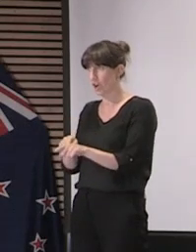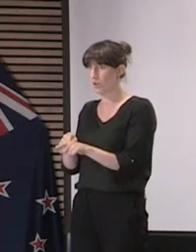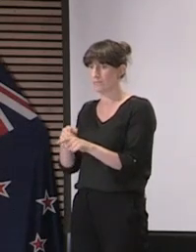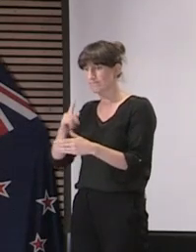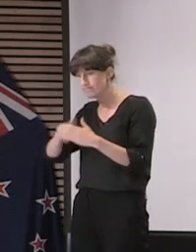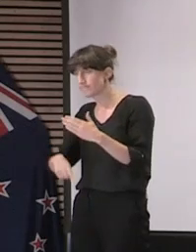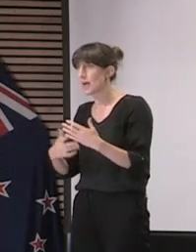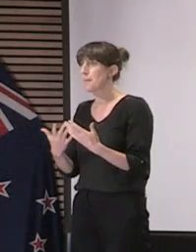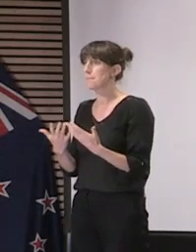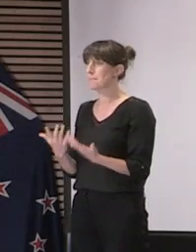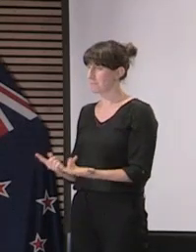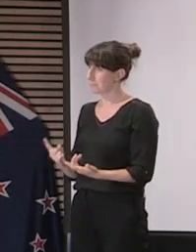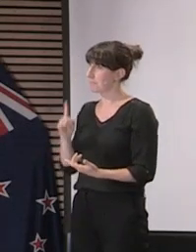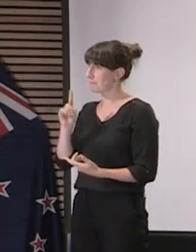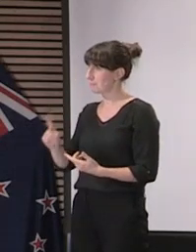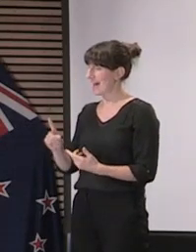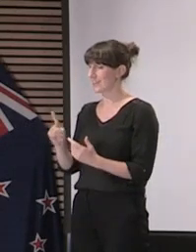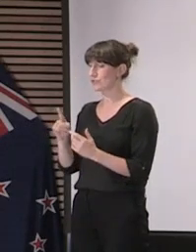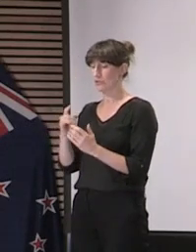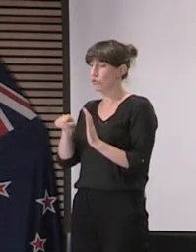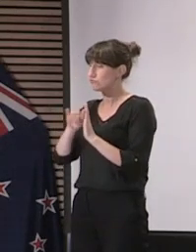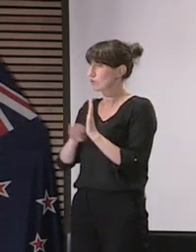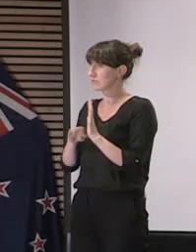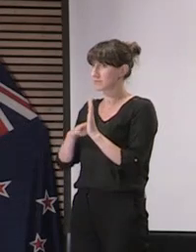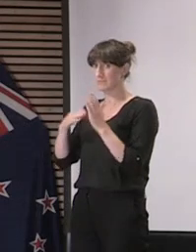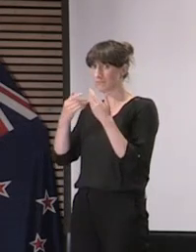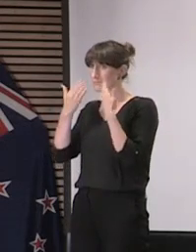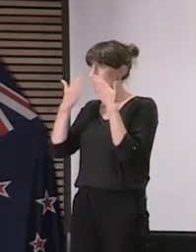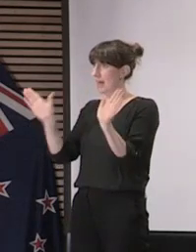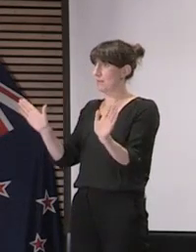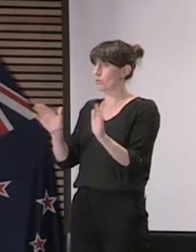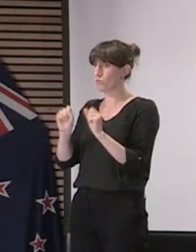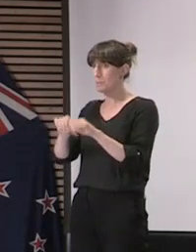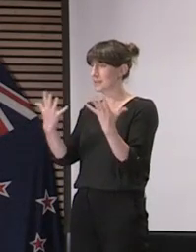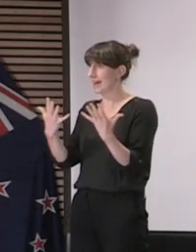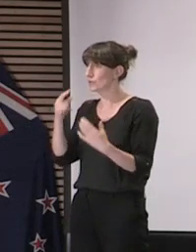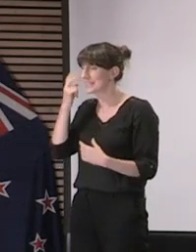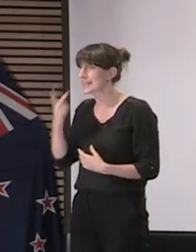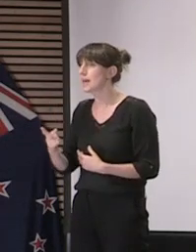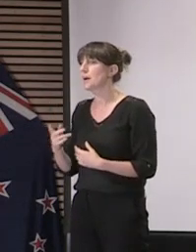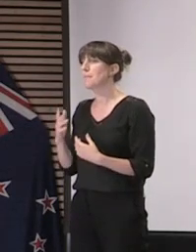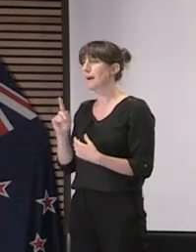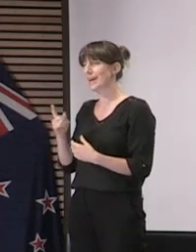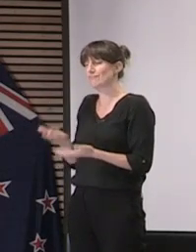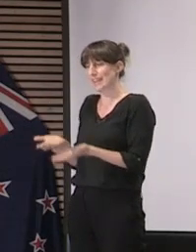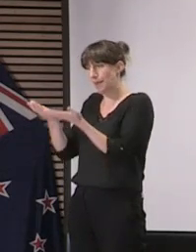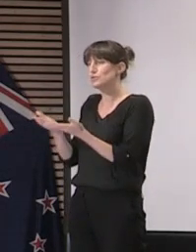it. It's not a prescriptive guide. Our people exercise discretion every day in